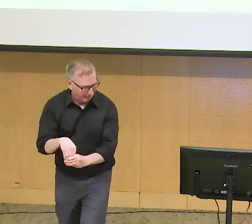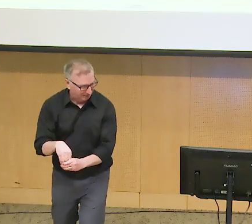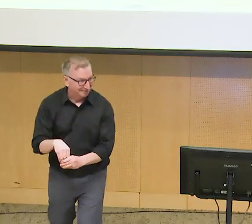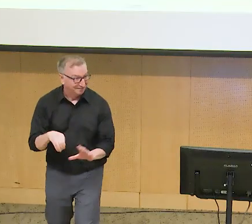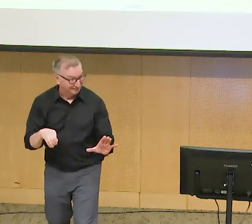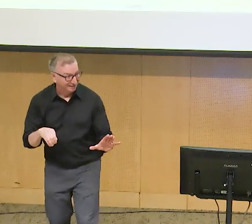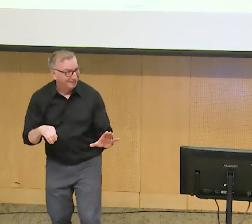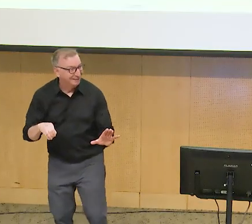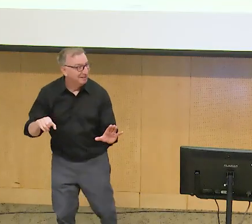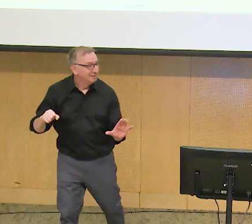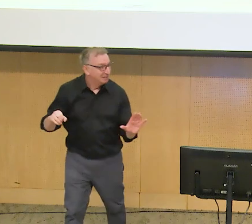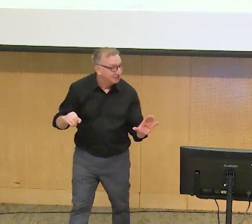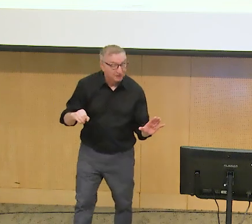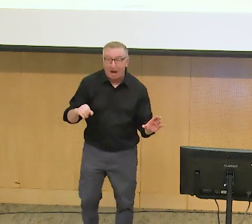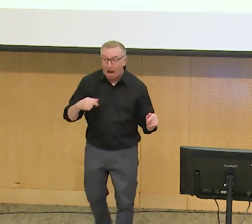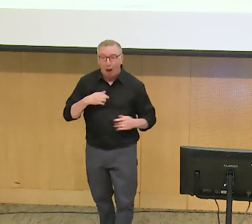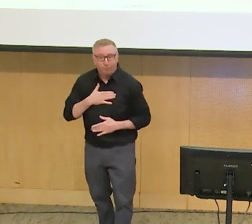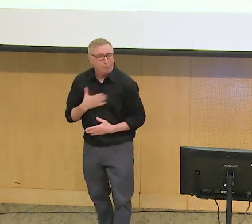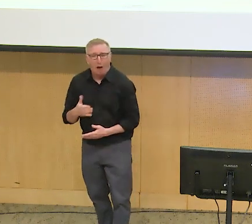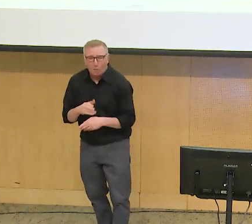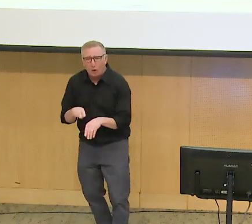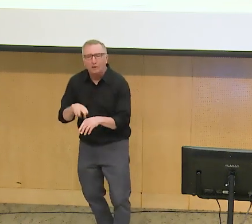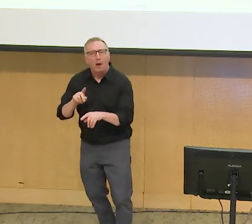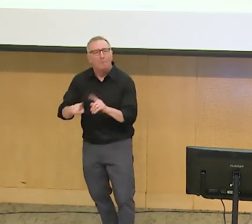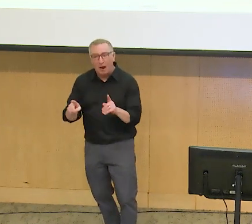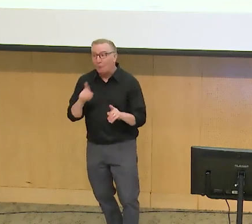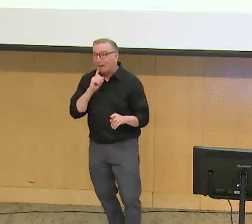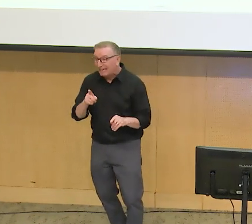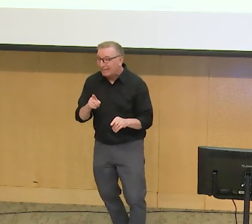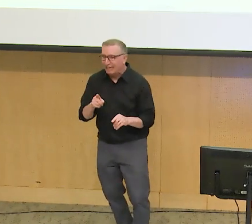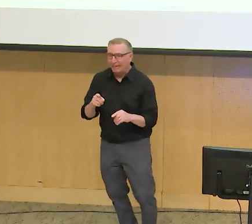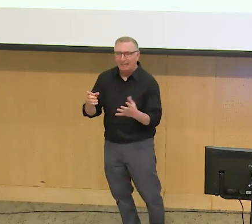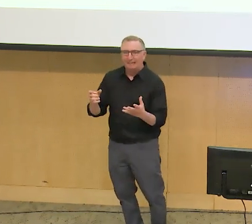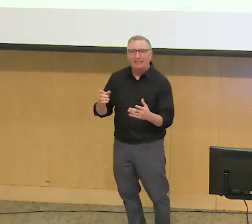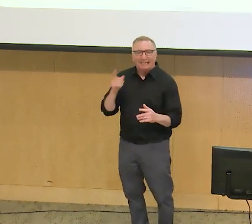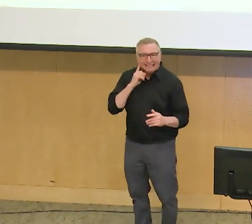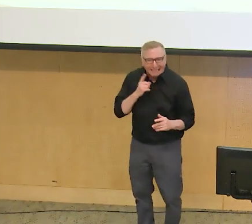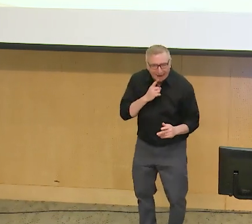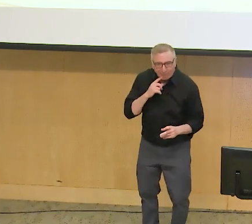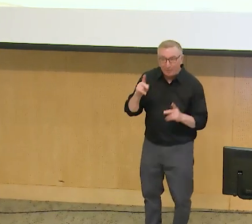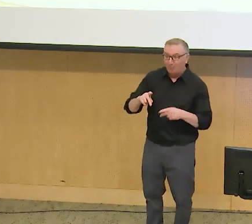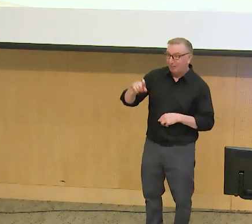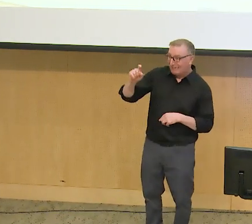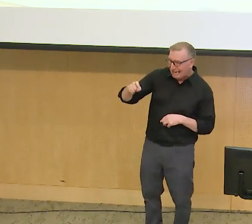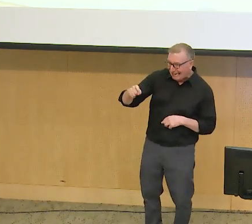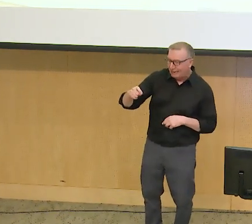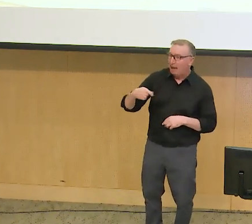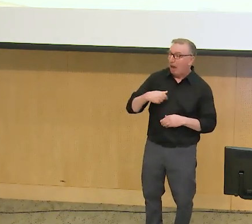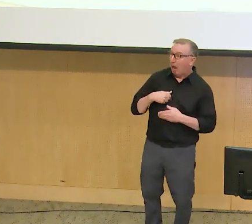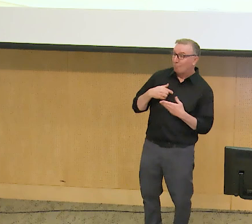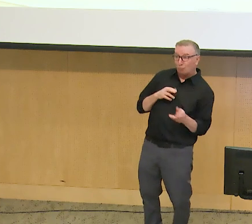not just helped me but forced me. Of course, this is from Deaf people.